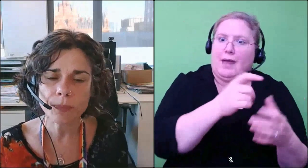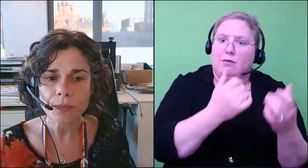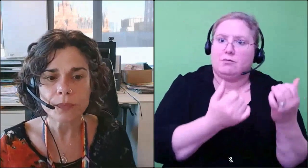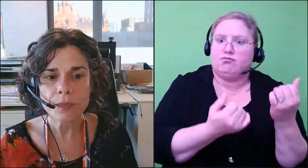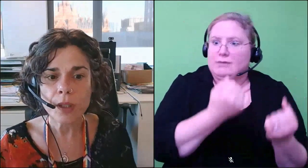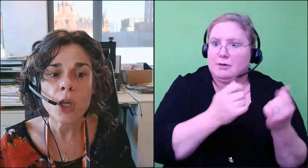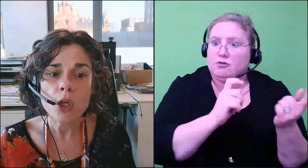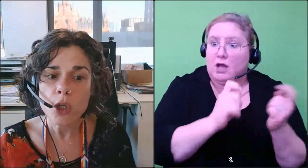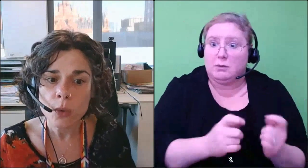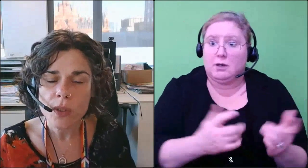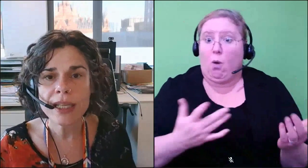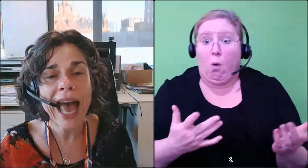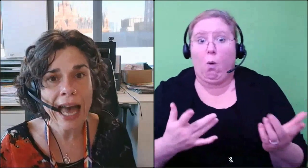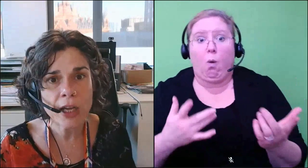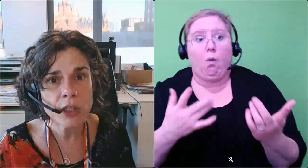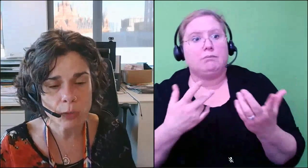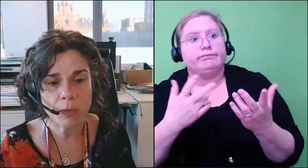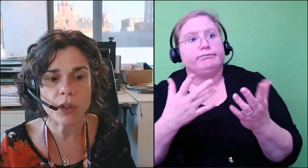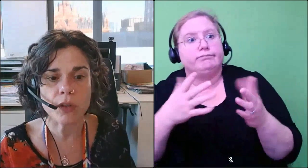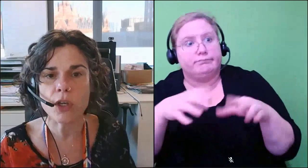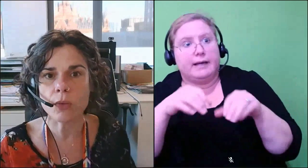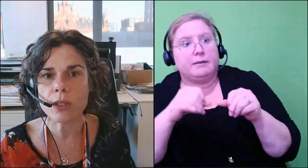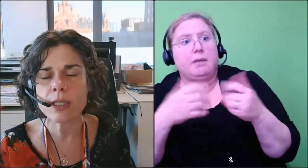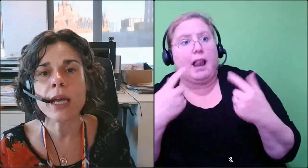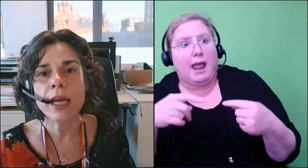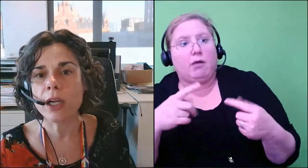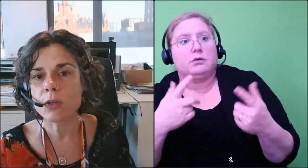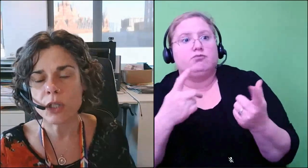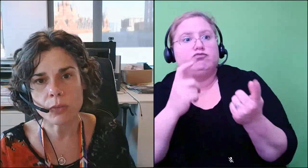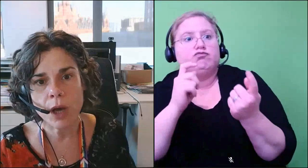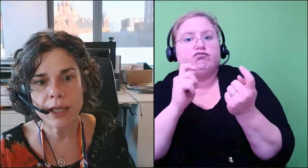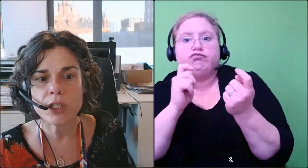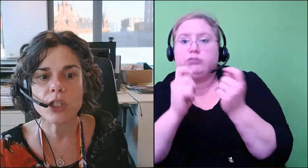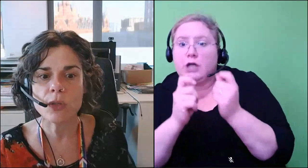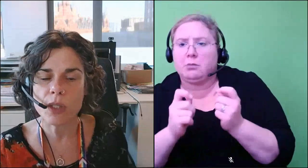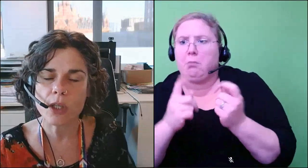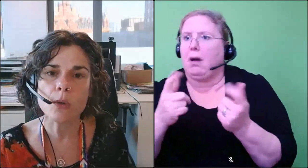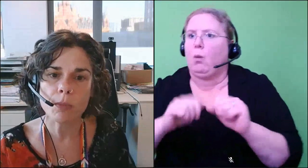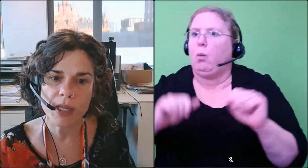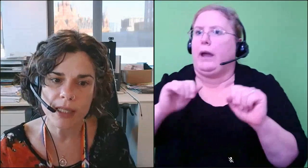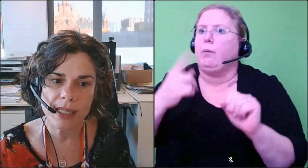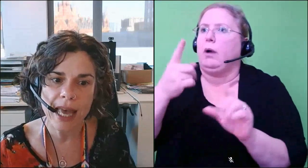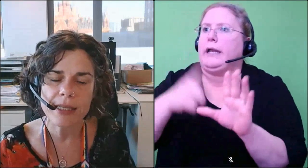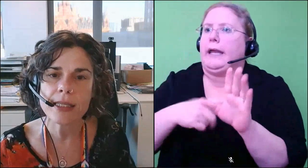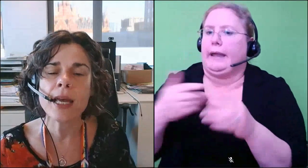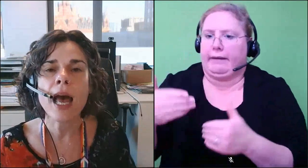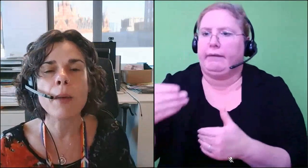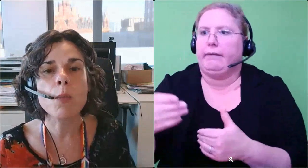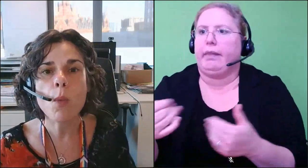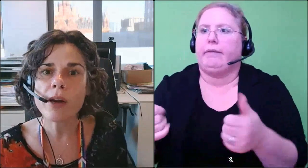place. So as a result, UNISON and some of the other unions, including unite and UCU and PCS, we